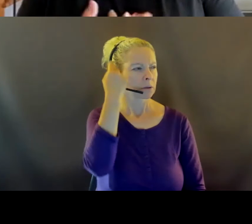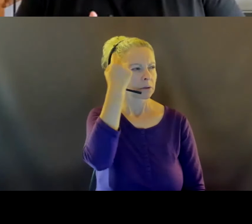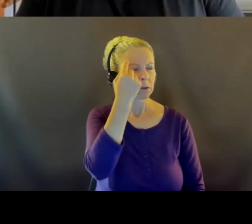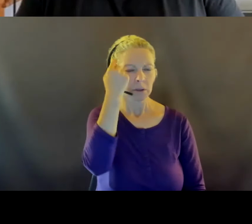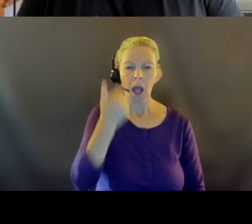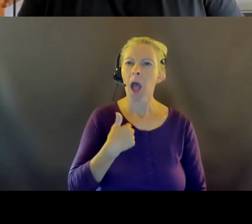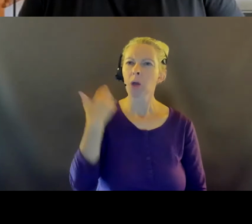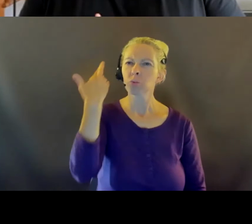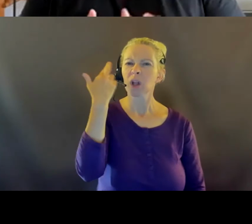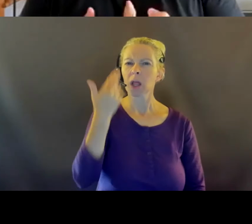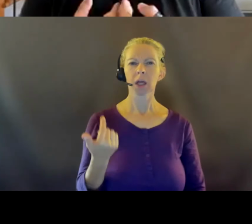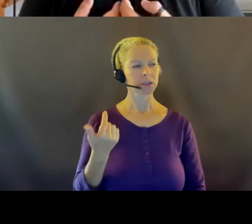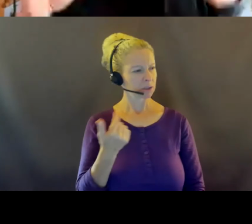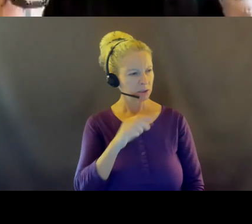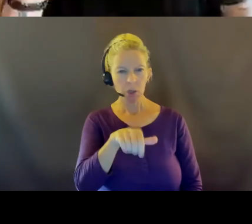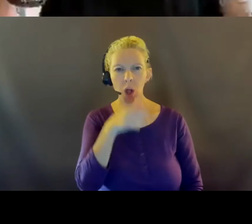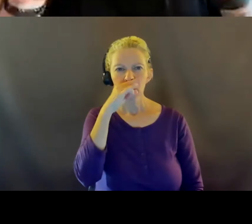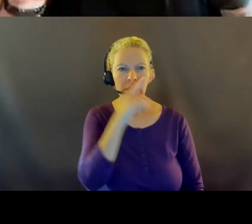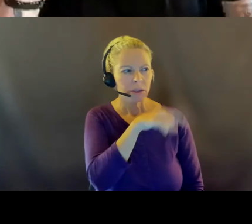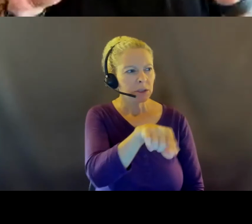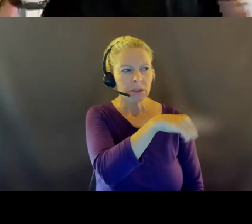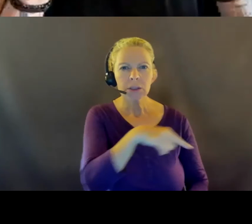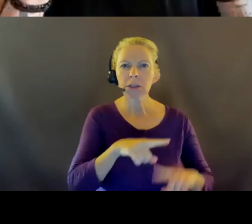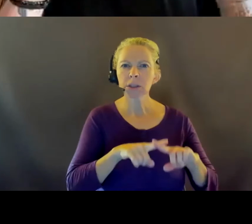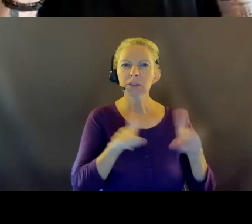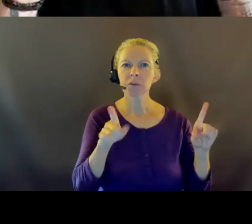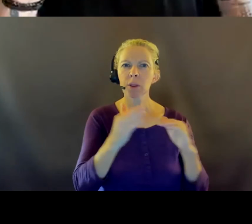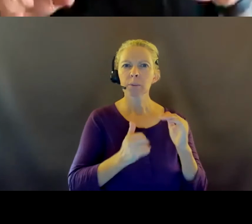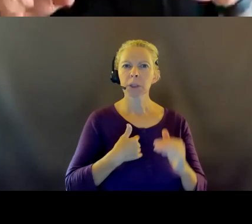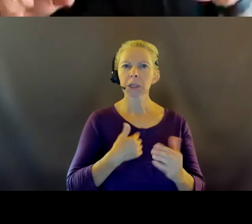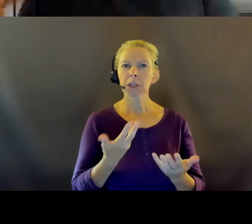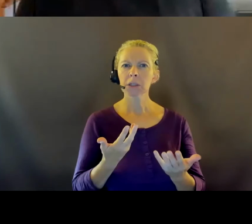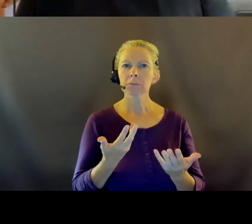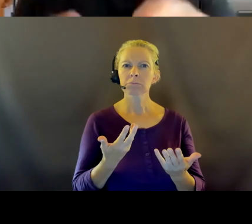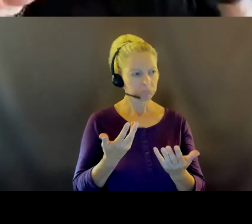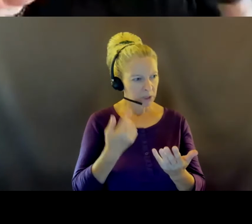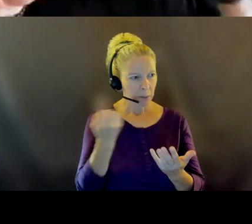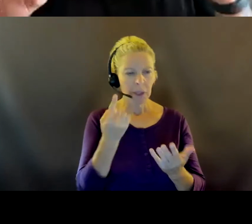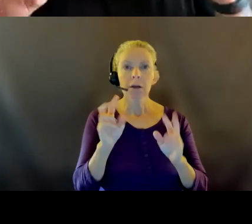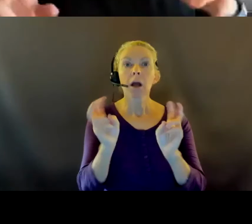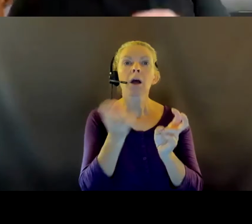other kids. There was something wrong about me. I am using air quotes, something "wrong" about me.